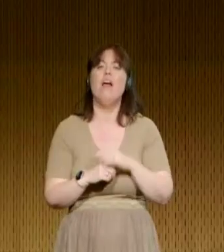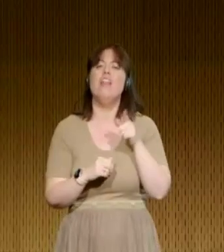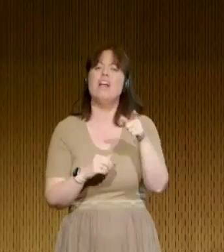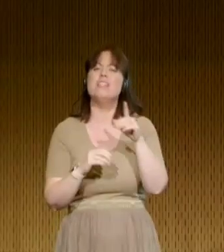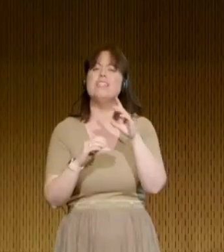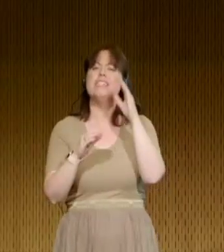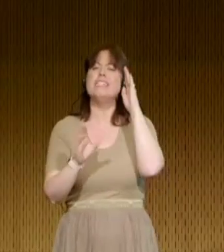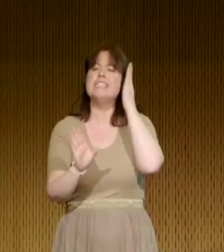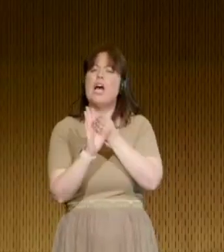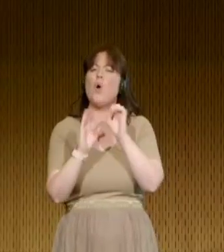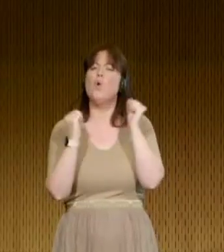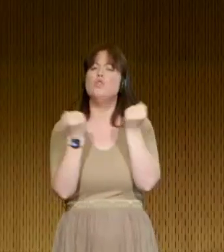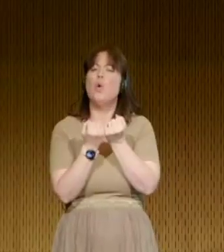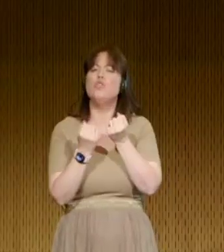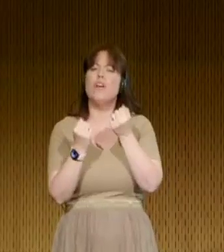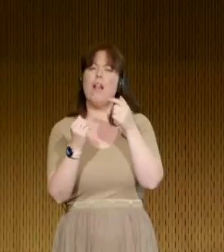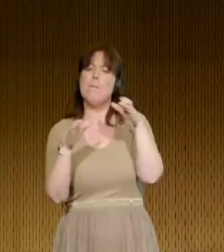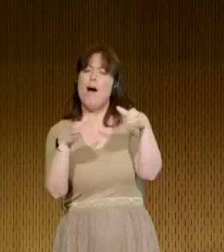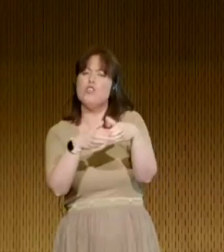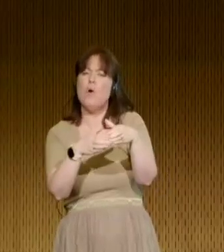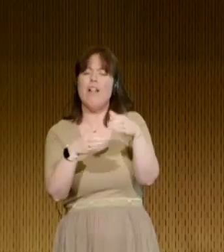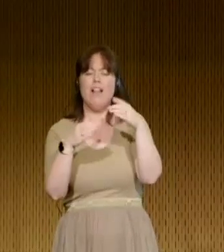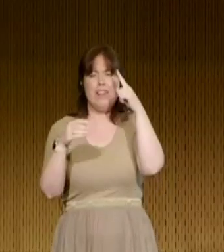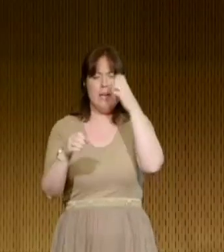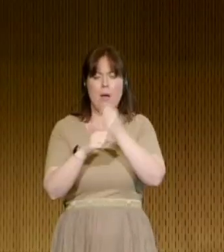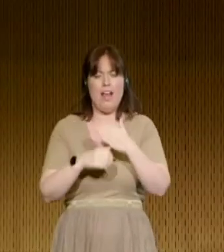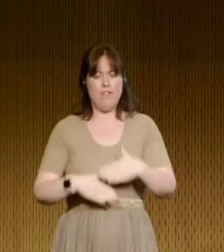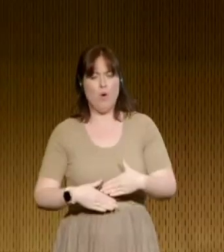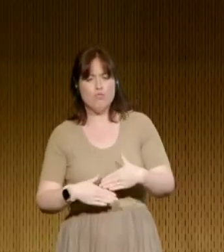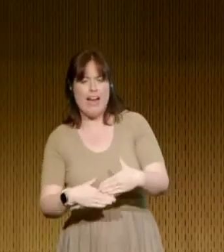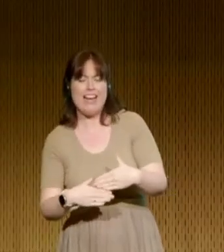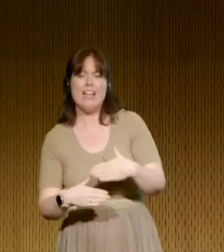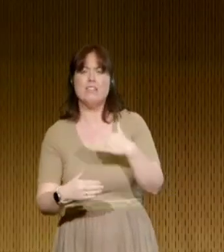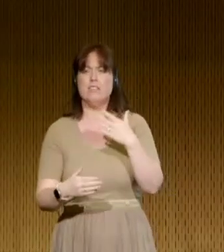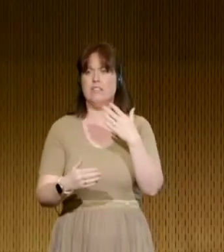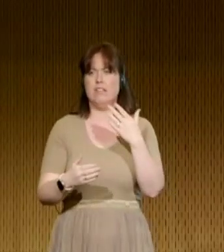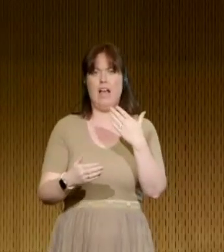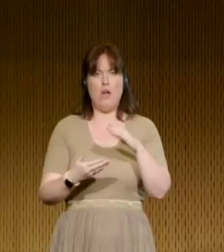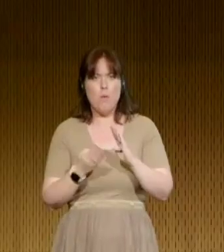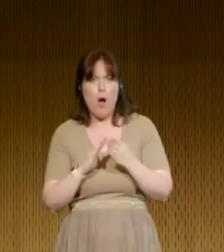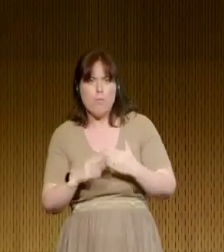So it's looking at the wider impacts of being pregnant, becoming pregnant. And these groups